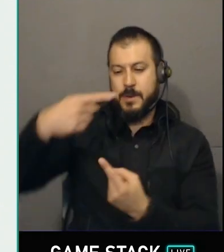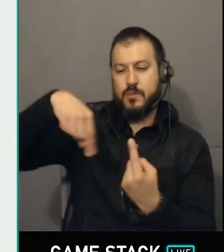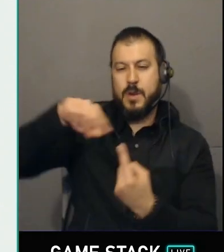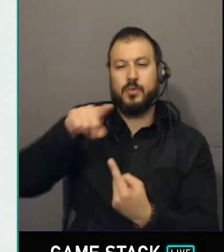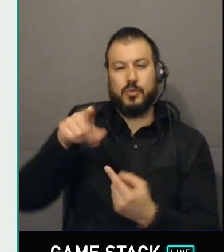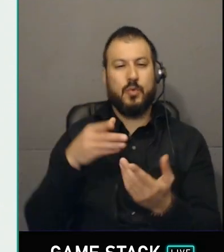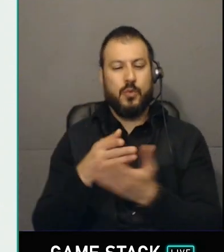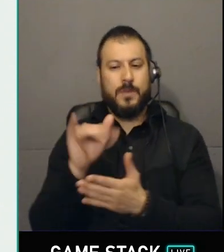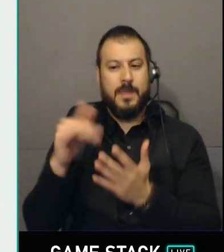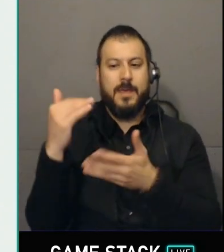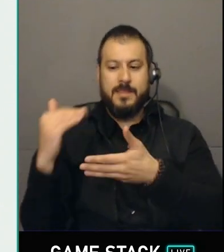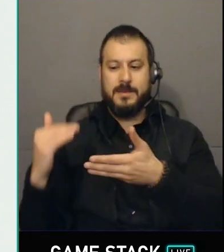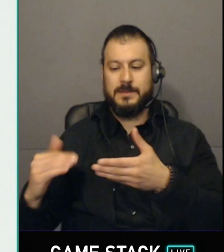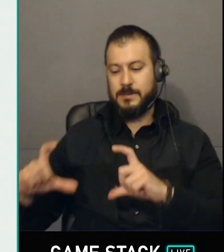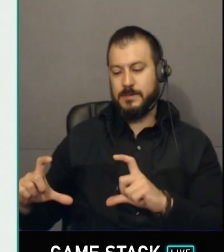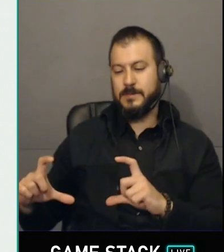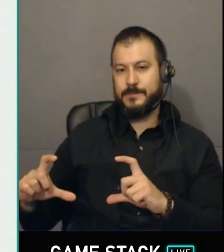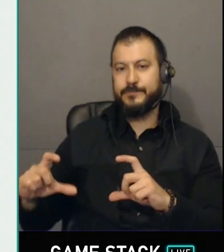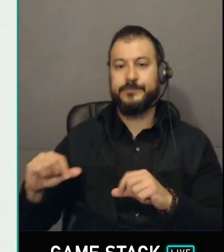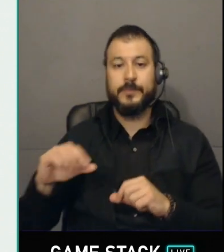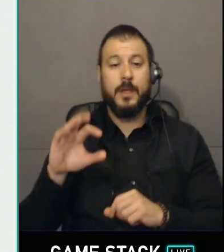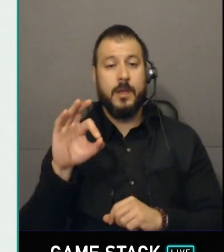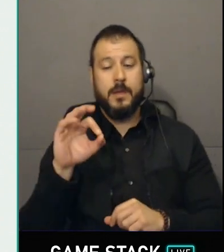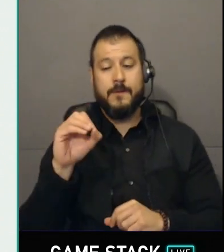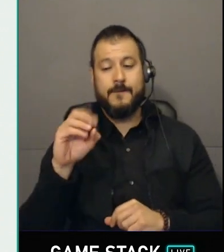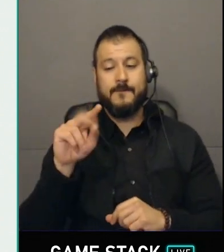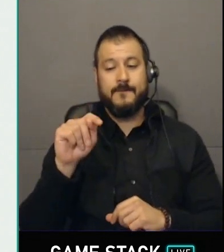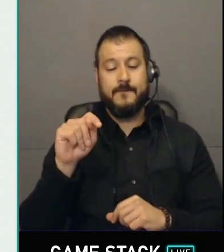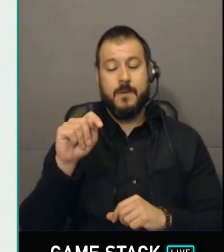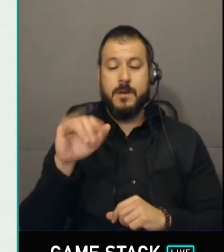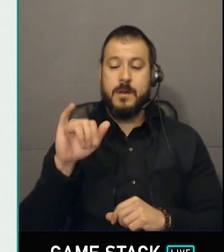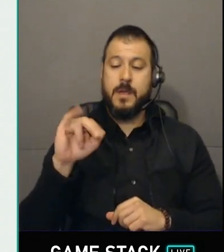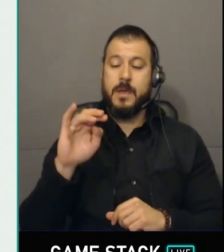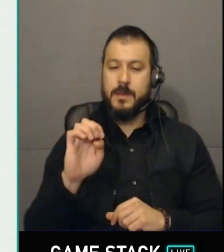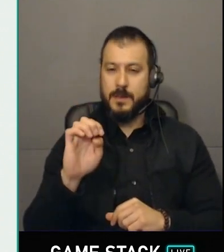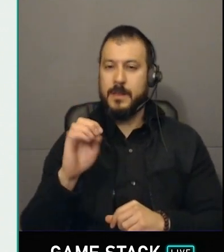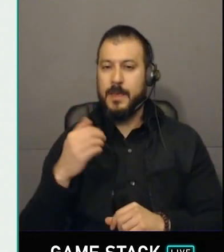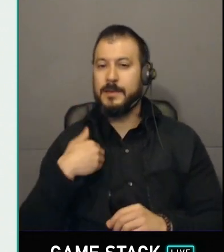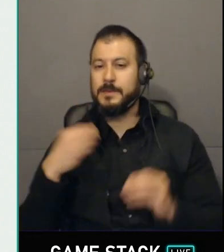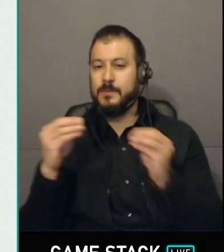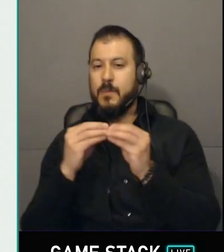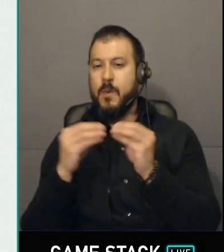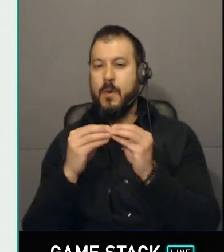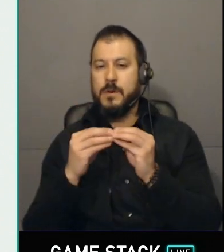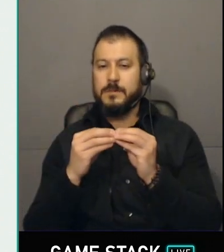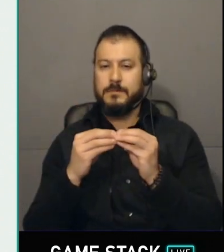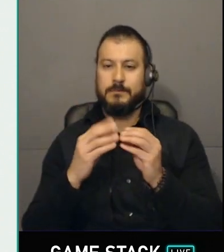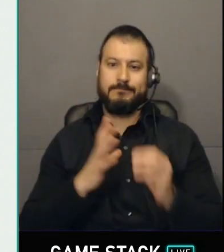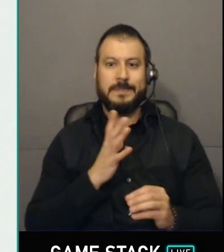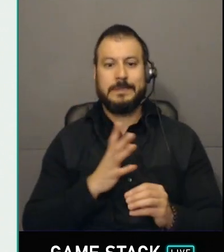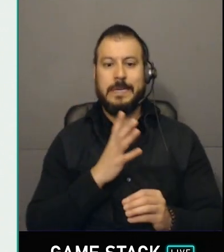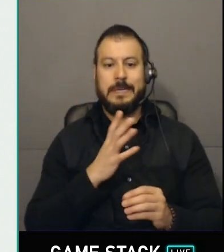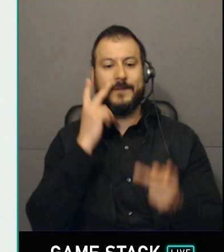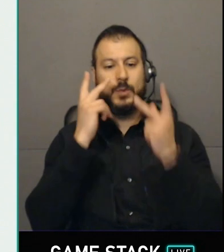Fortnite has a more sophisticated visualizer. We talked about visualizing just cues that are